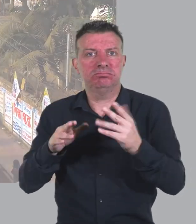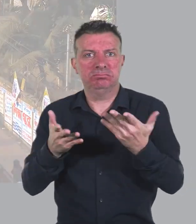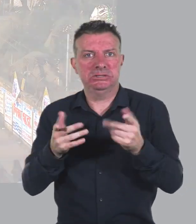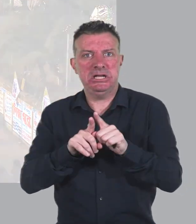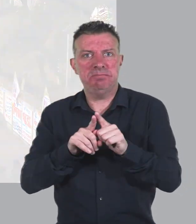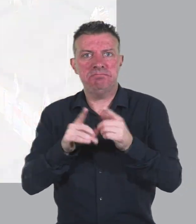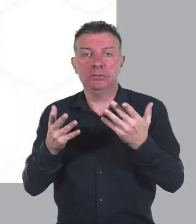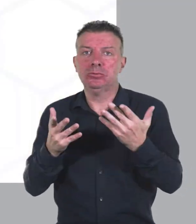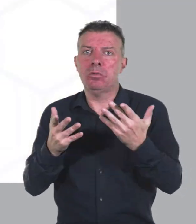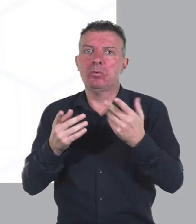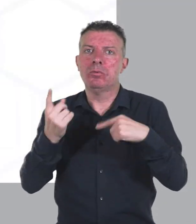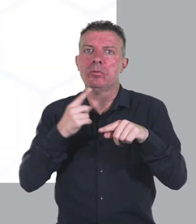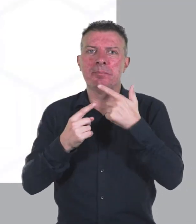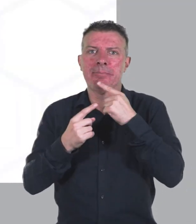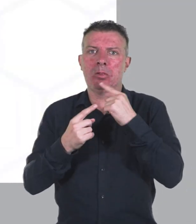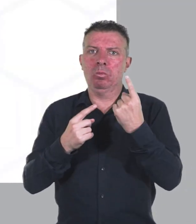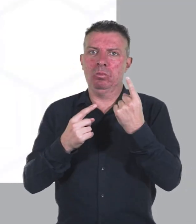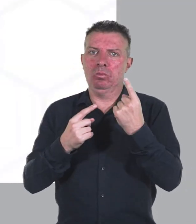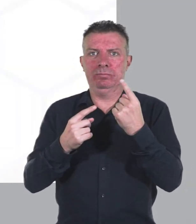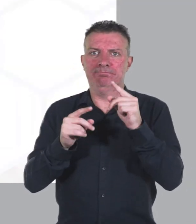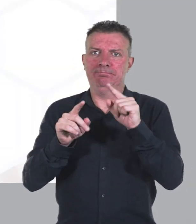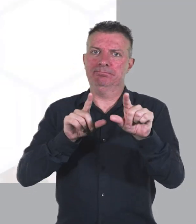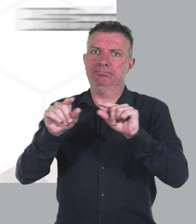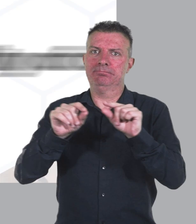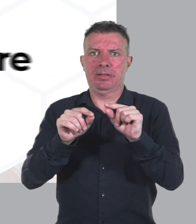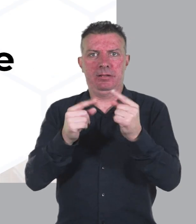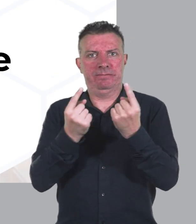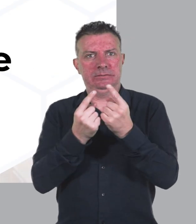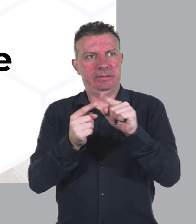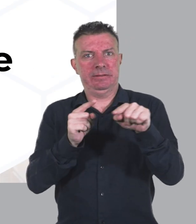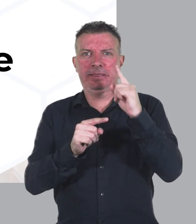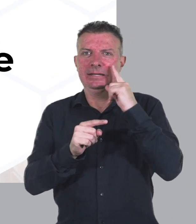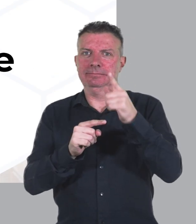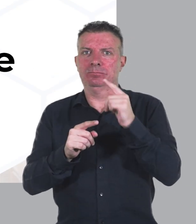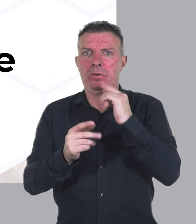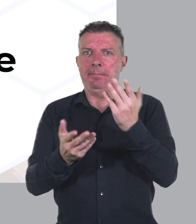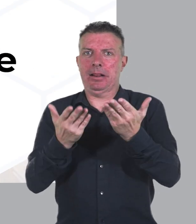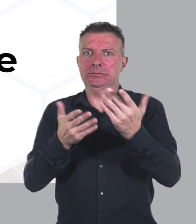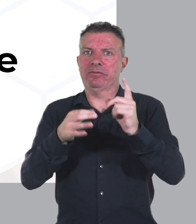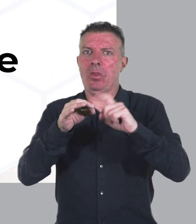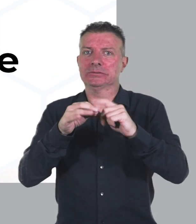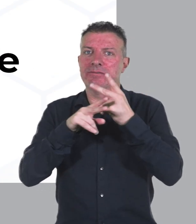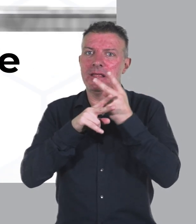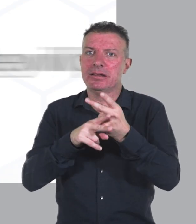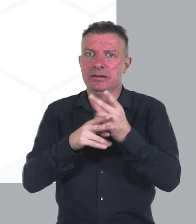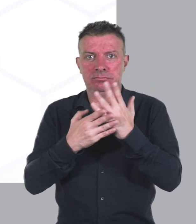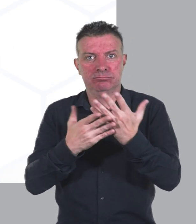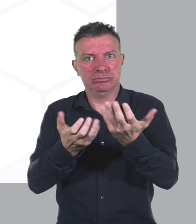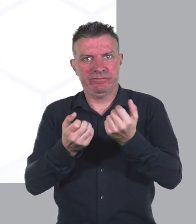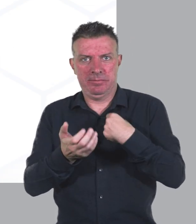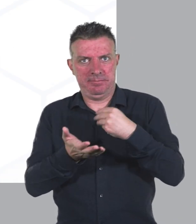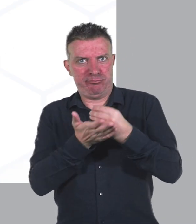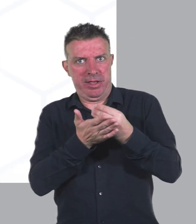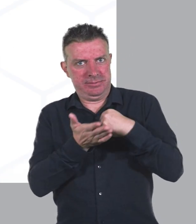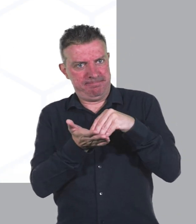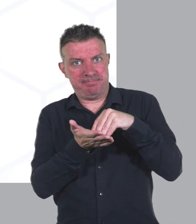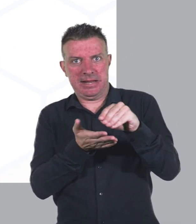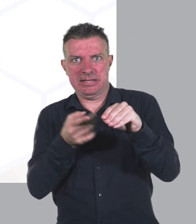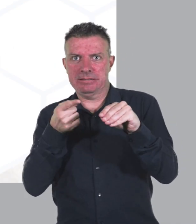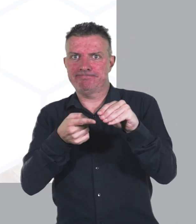People tend to select the facility that they think will balance the quality of care they receive with the price they will pay.